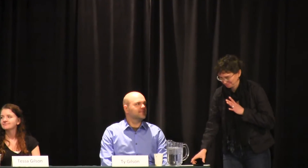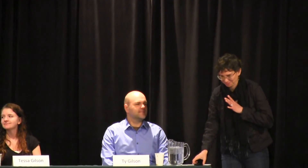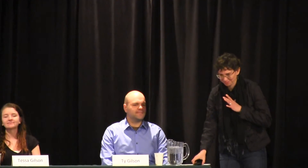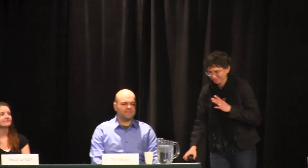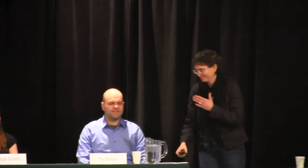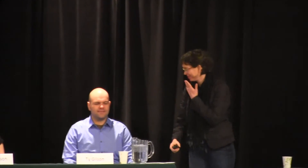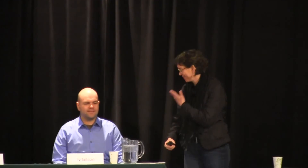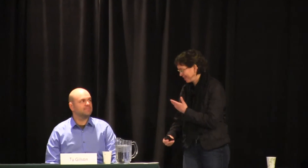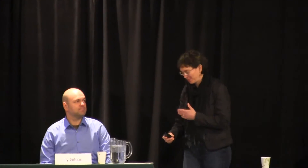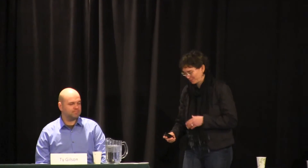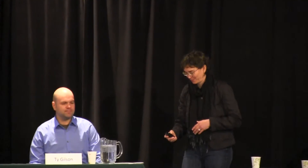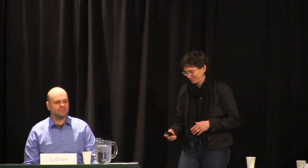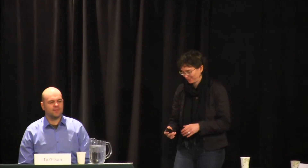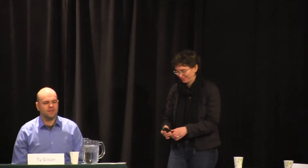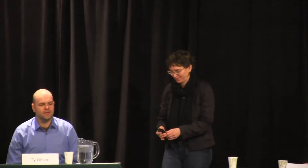No, you can go on, that's fine.